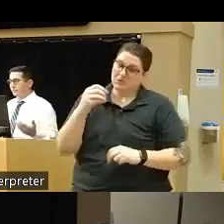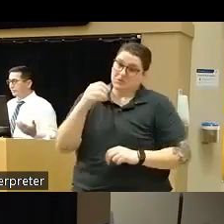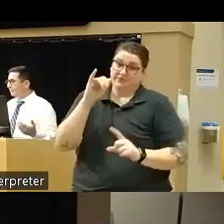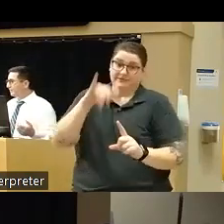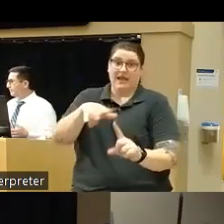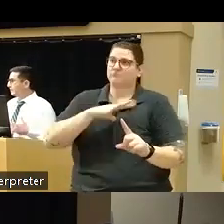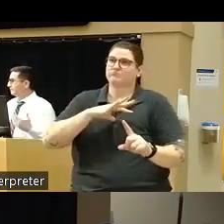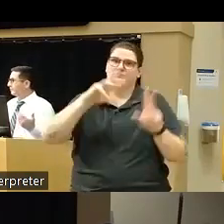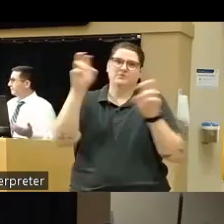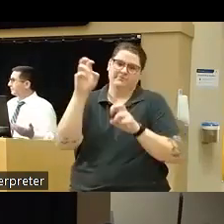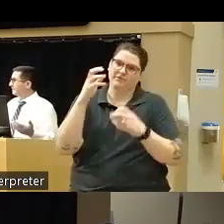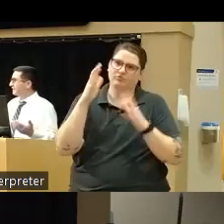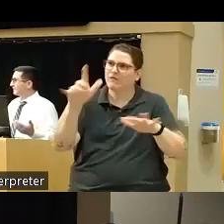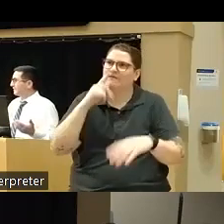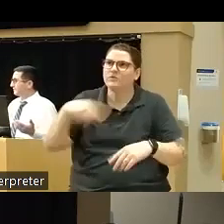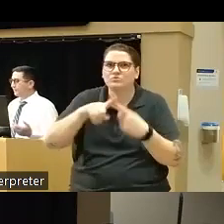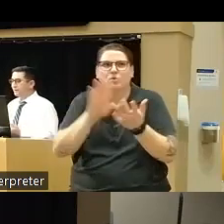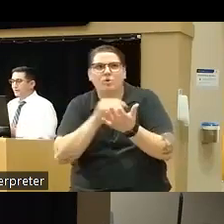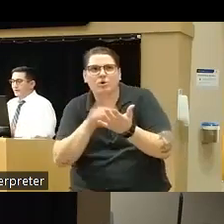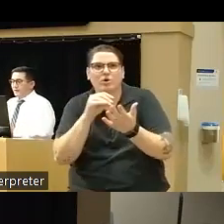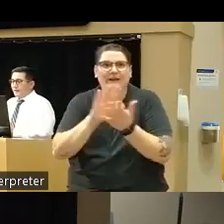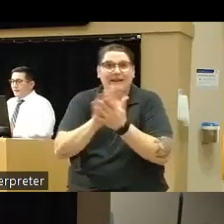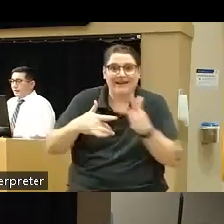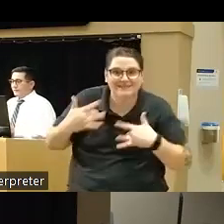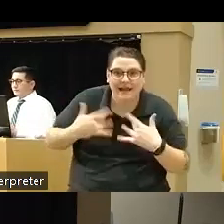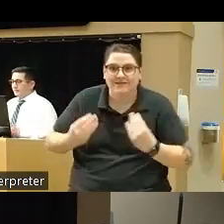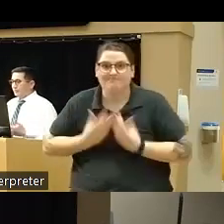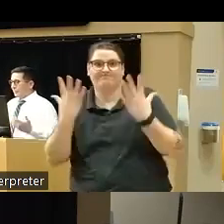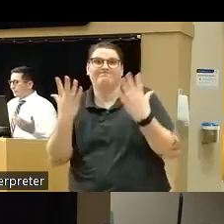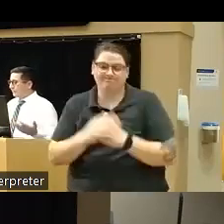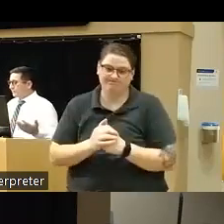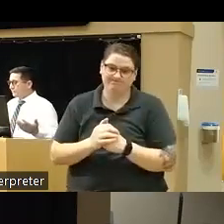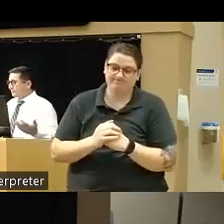people to learn about great for people to get excited about and you know hopefully this is